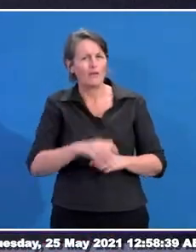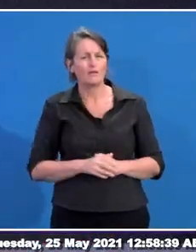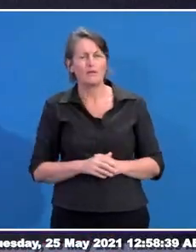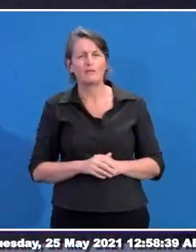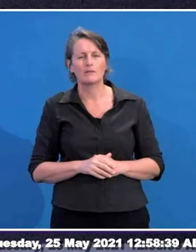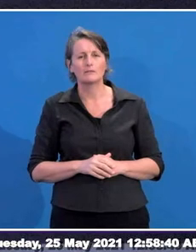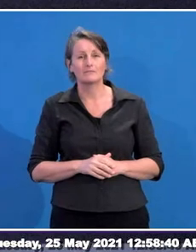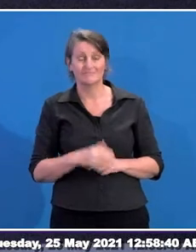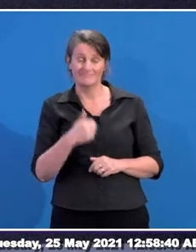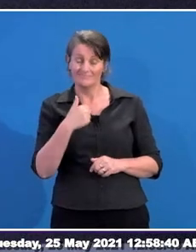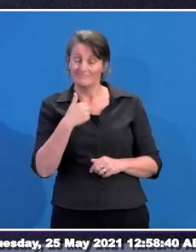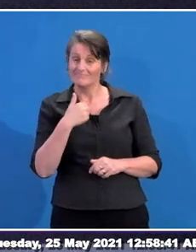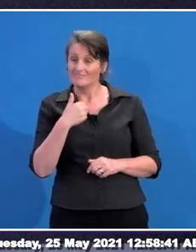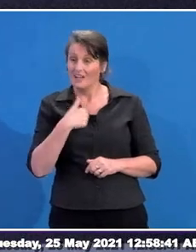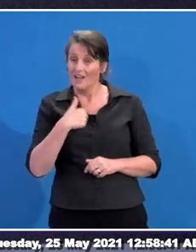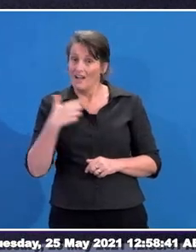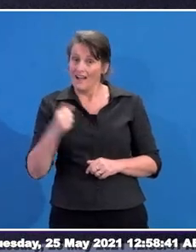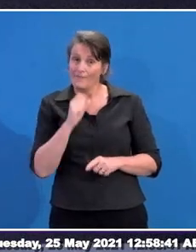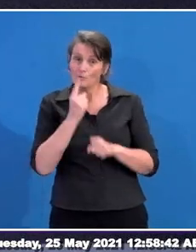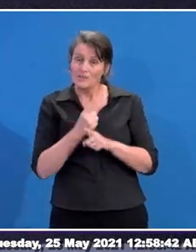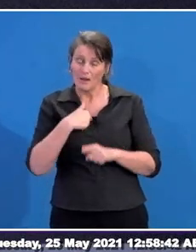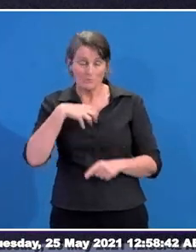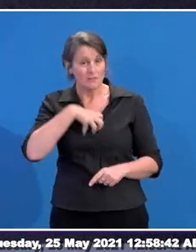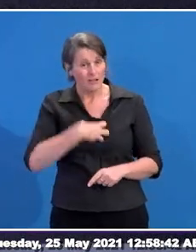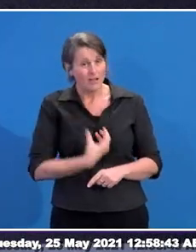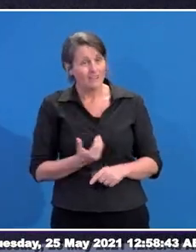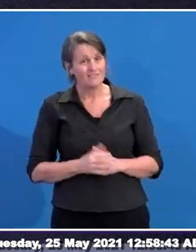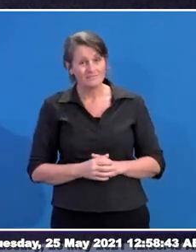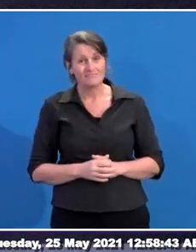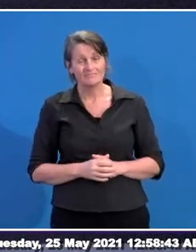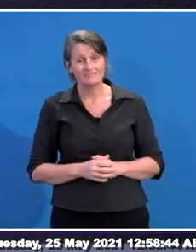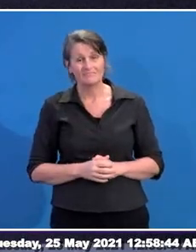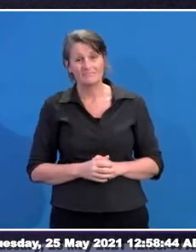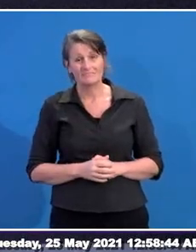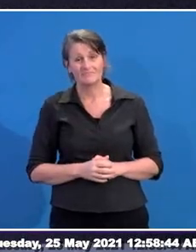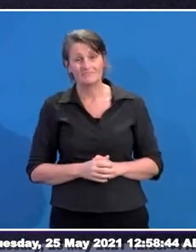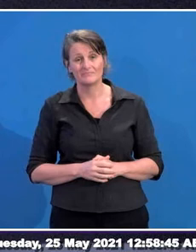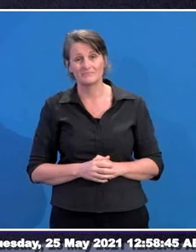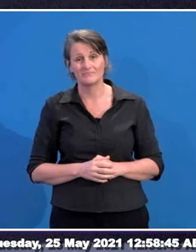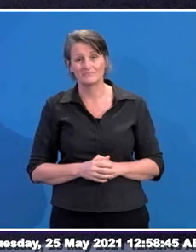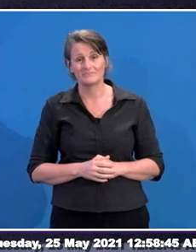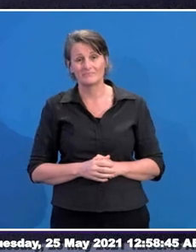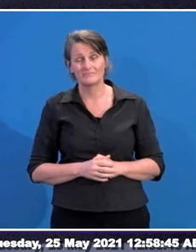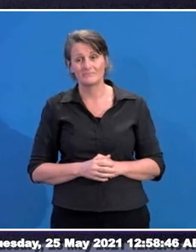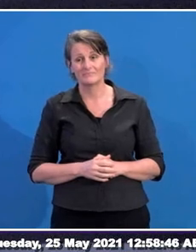I have to say, I'm tired, I'm concerned.